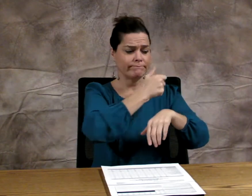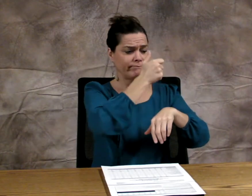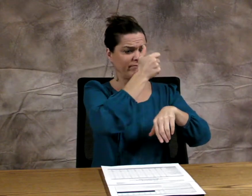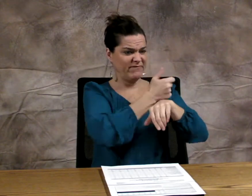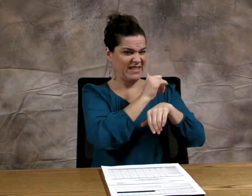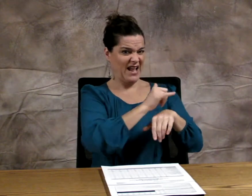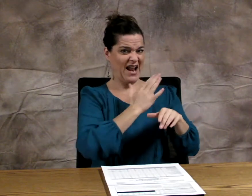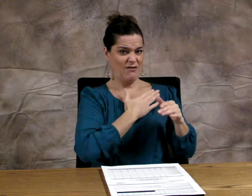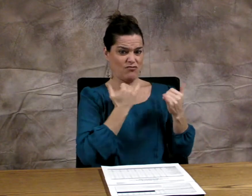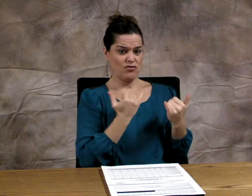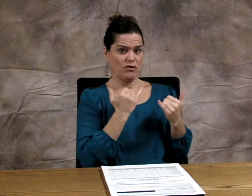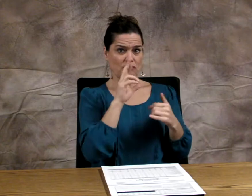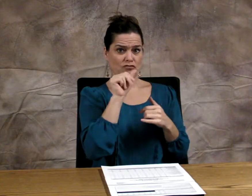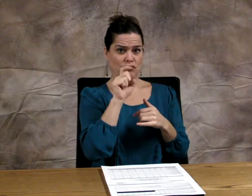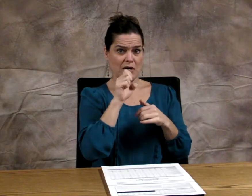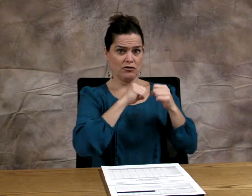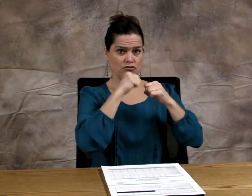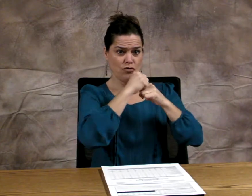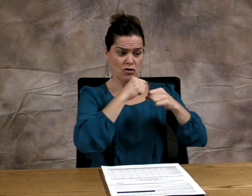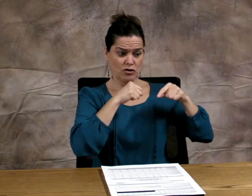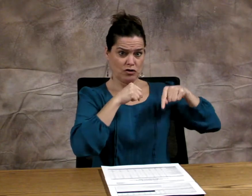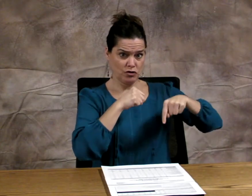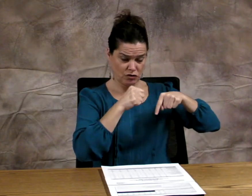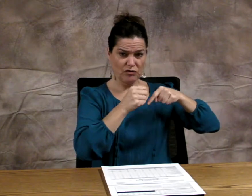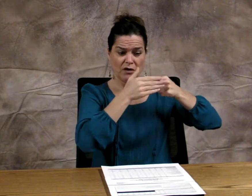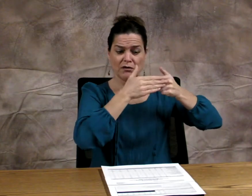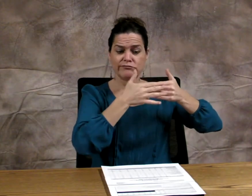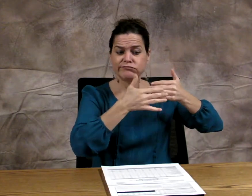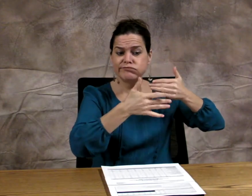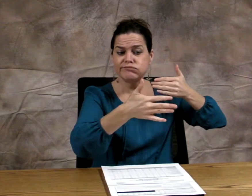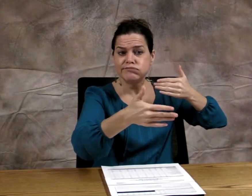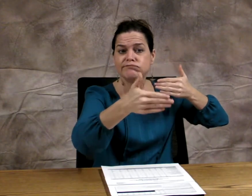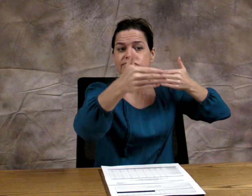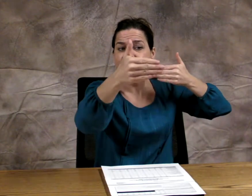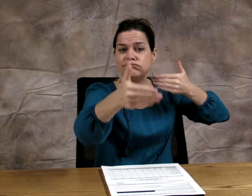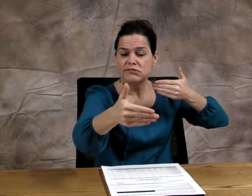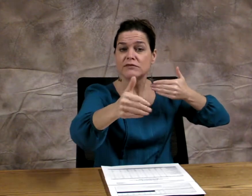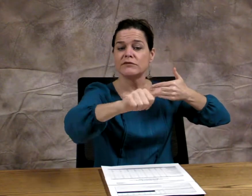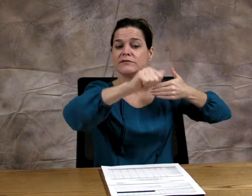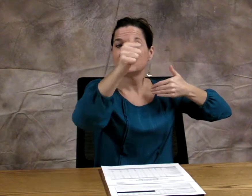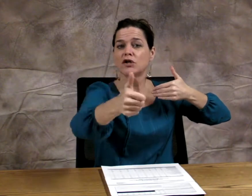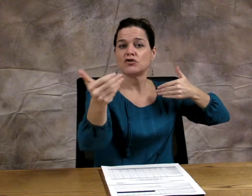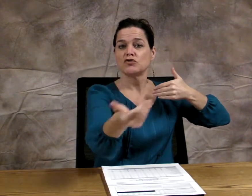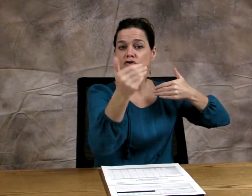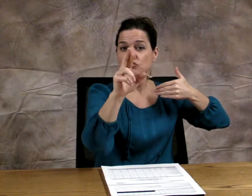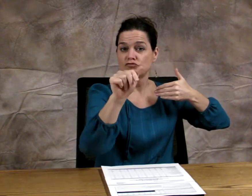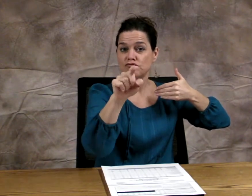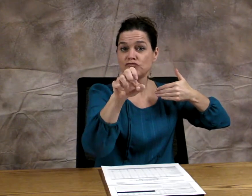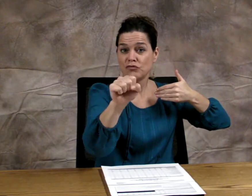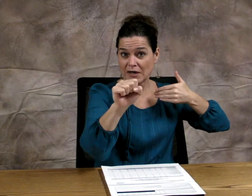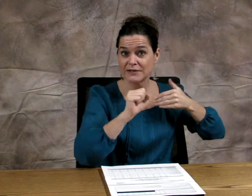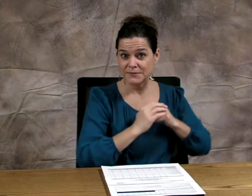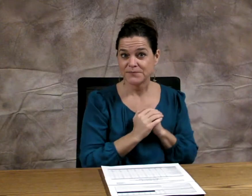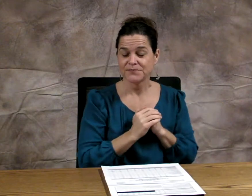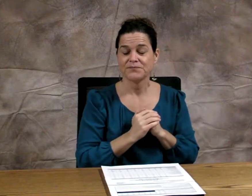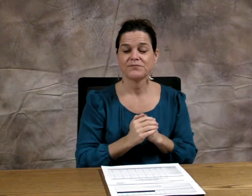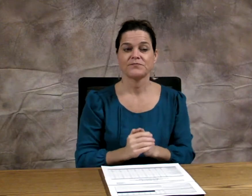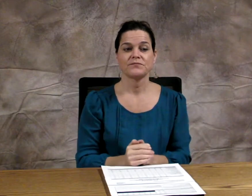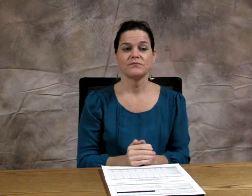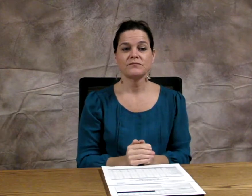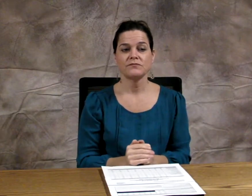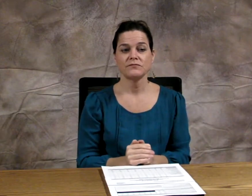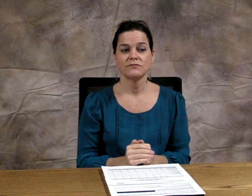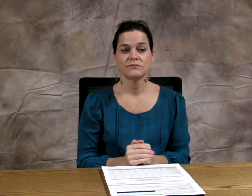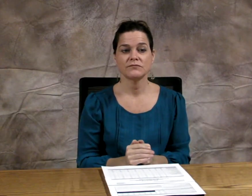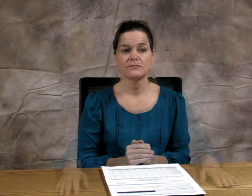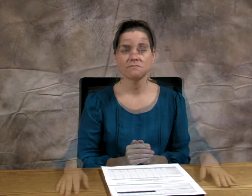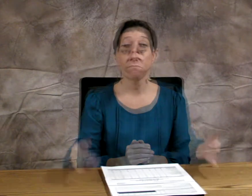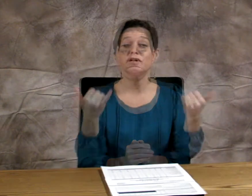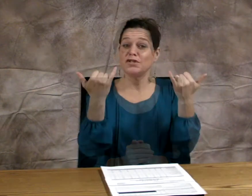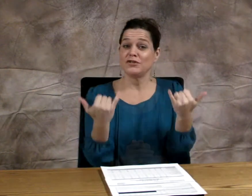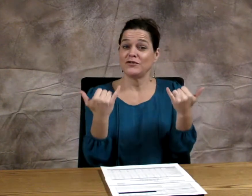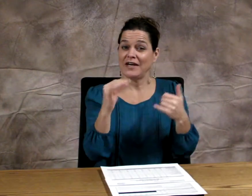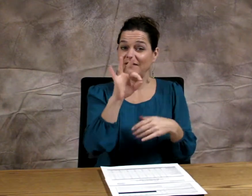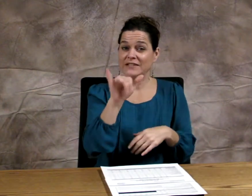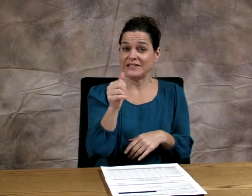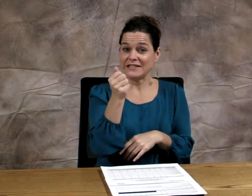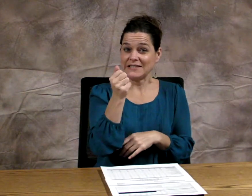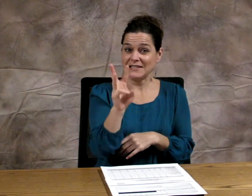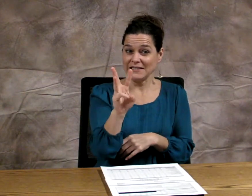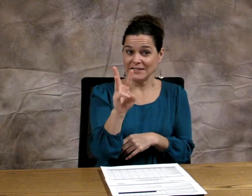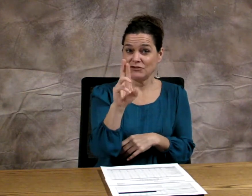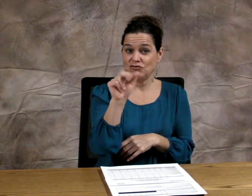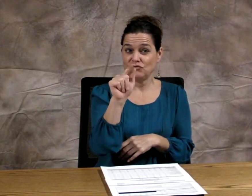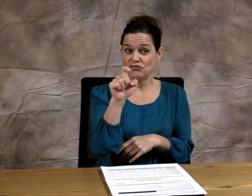timeline for establishing new rates.